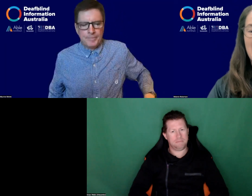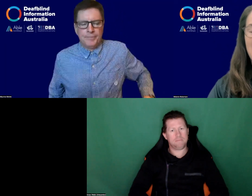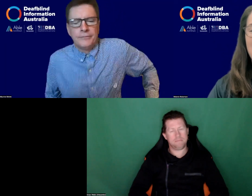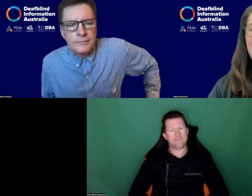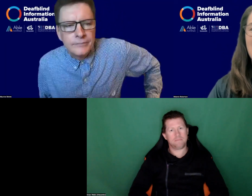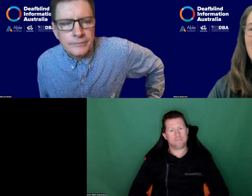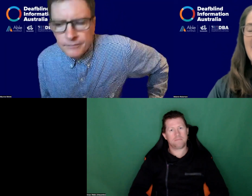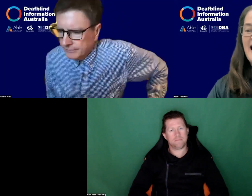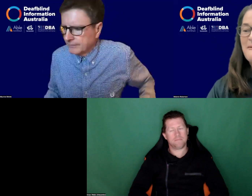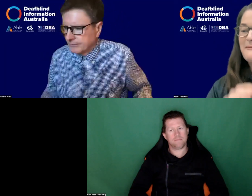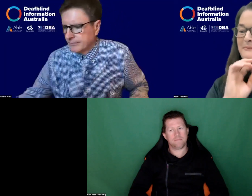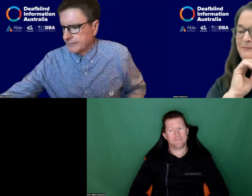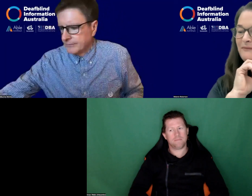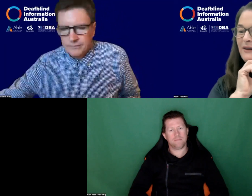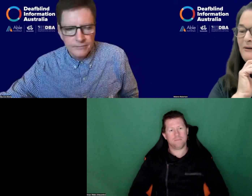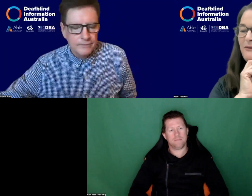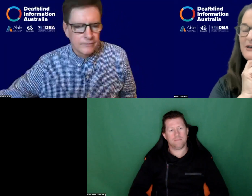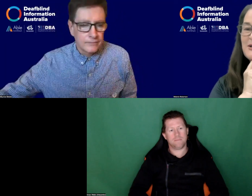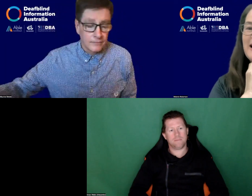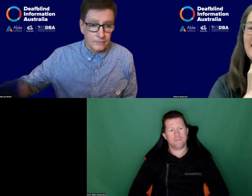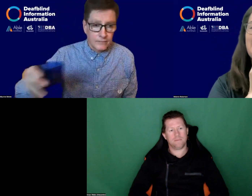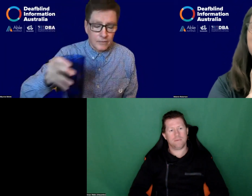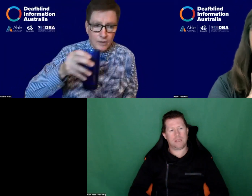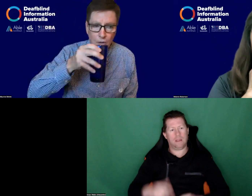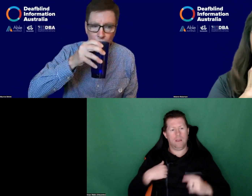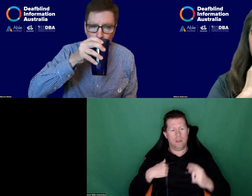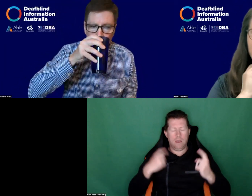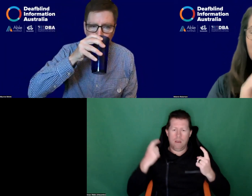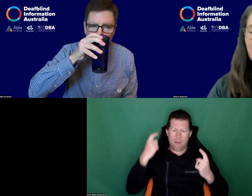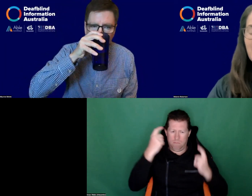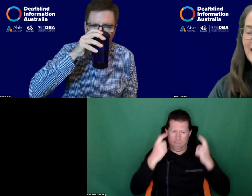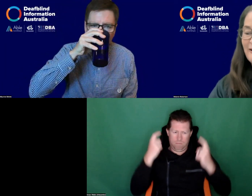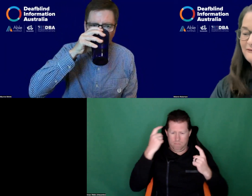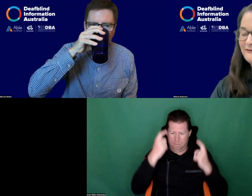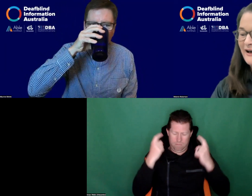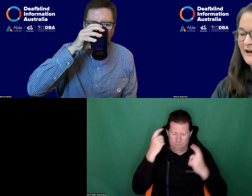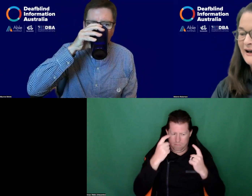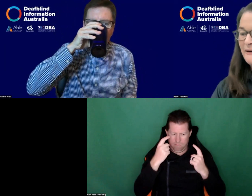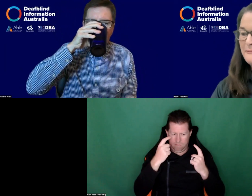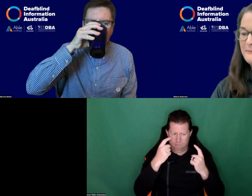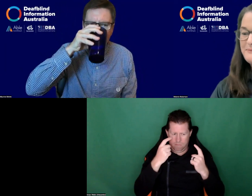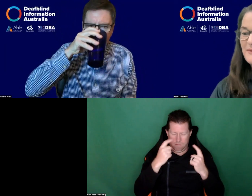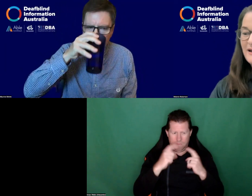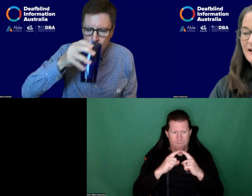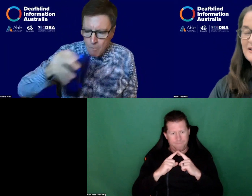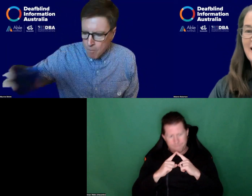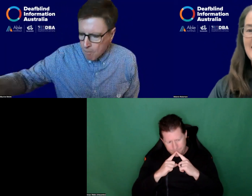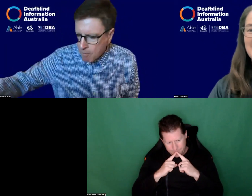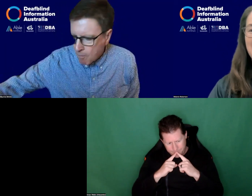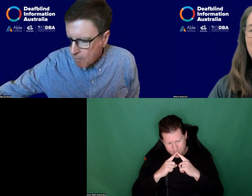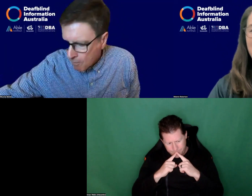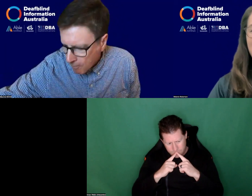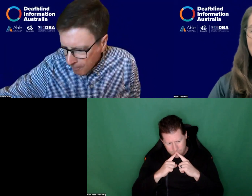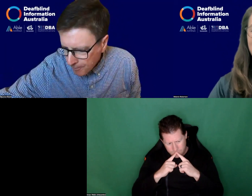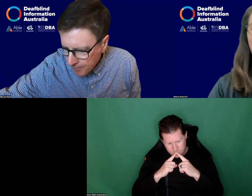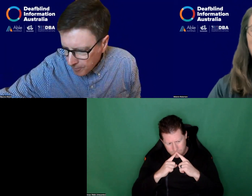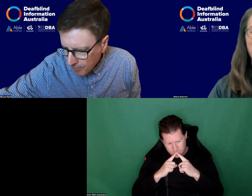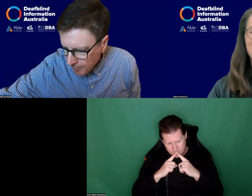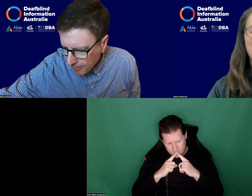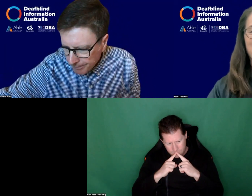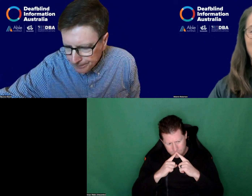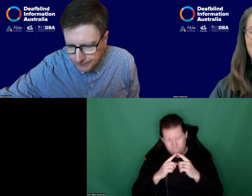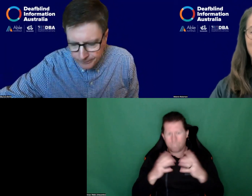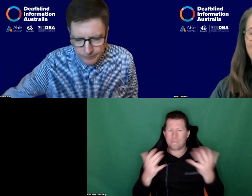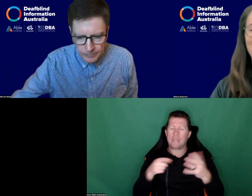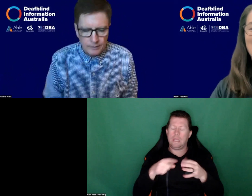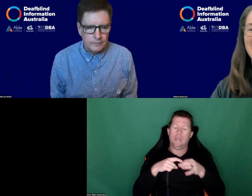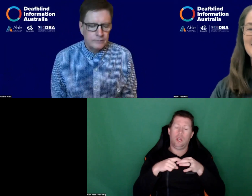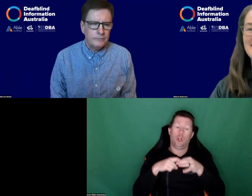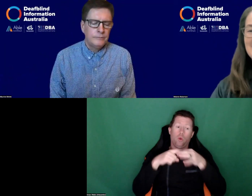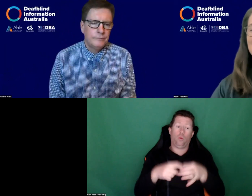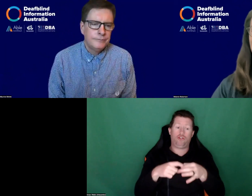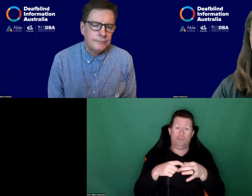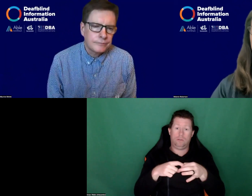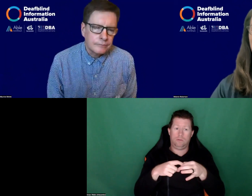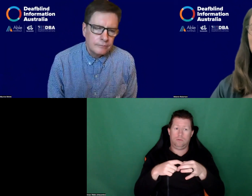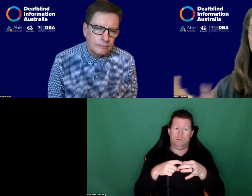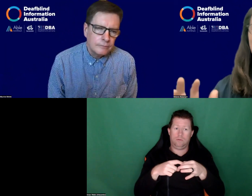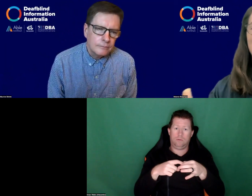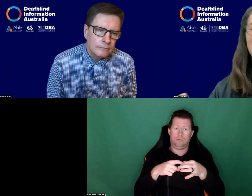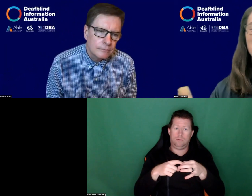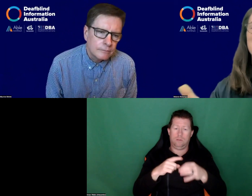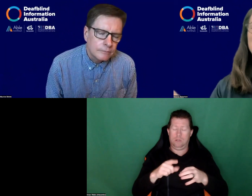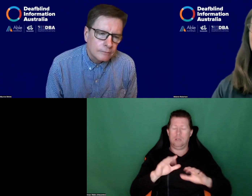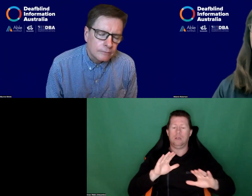I'm wondering if - the kind of question I'm going to give you is a similar question that